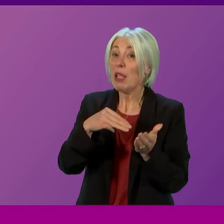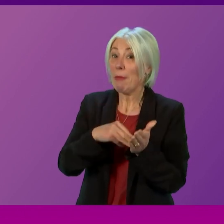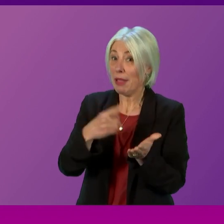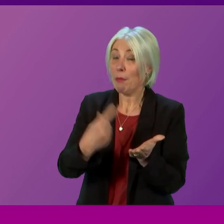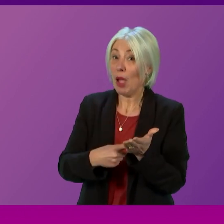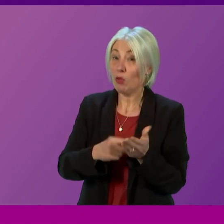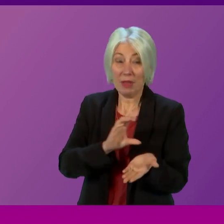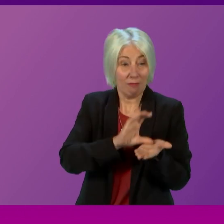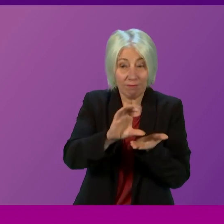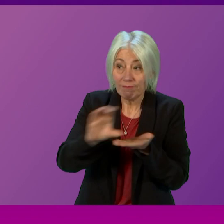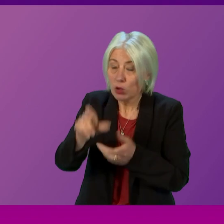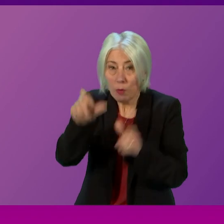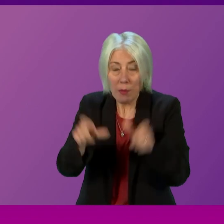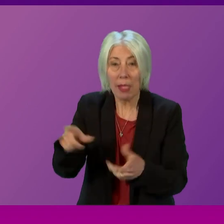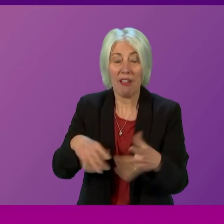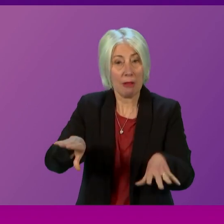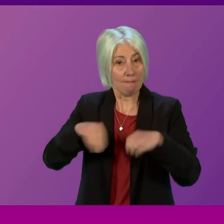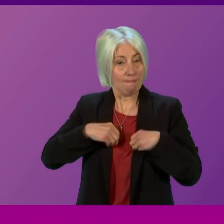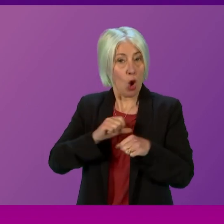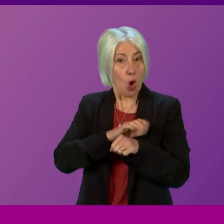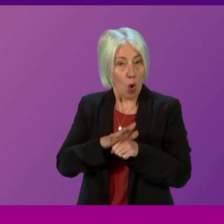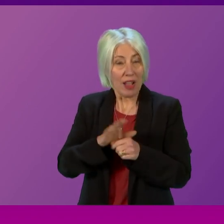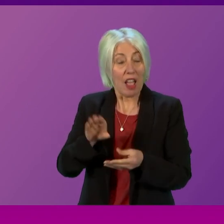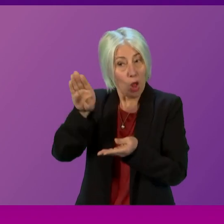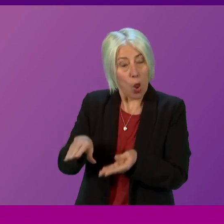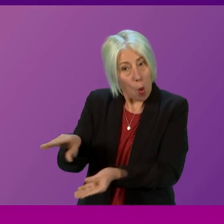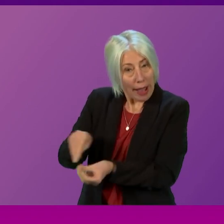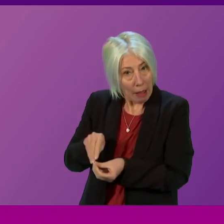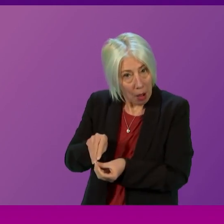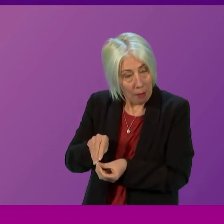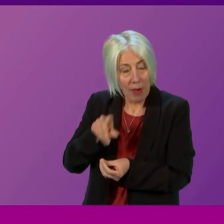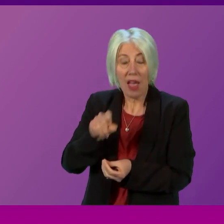help them to isolate from Covid-19. That support has helped over 150,000